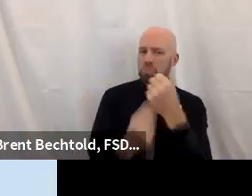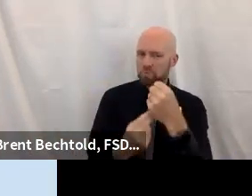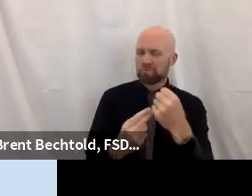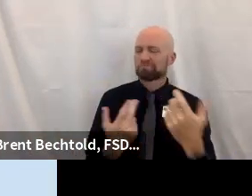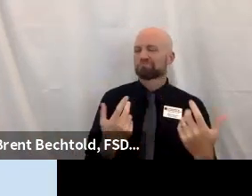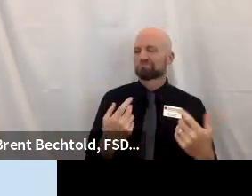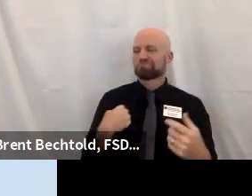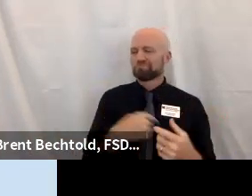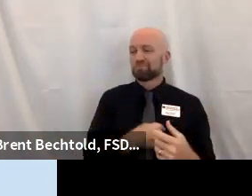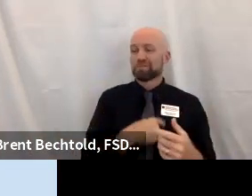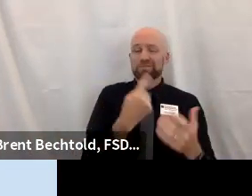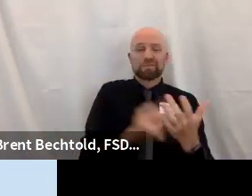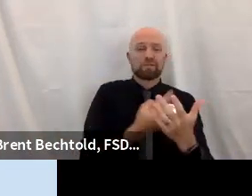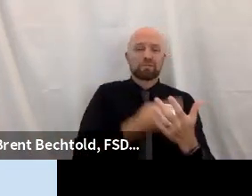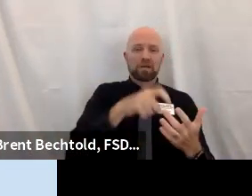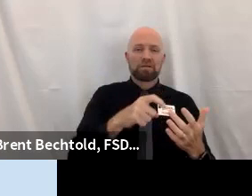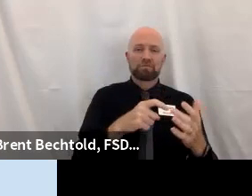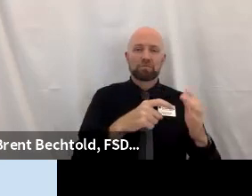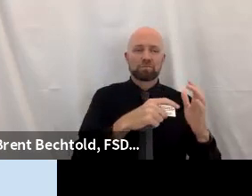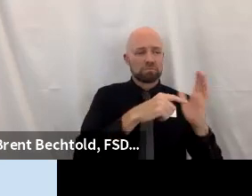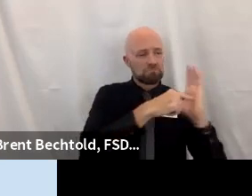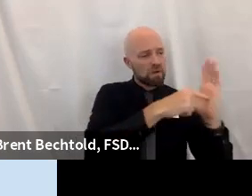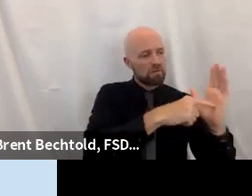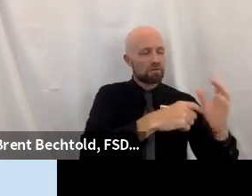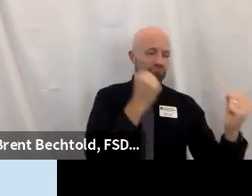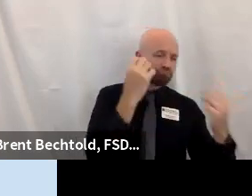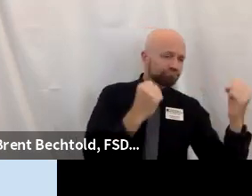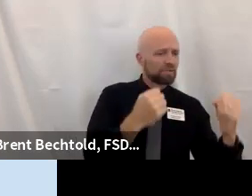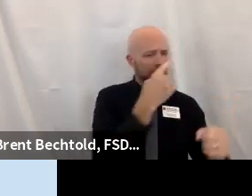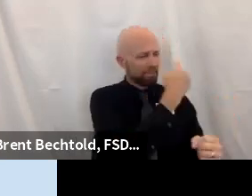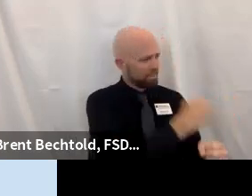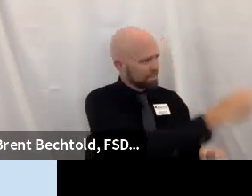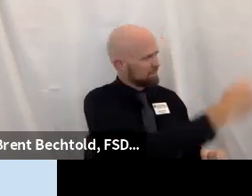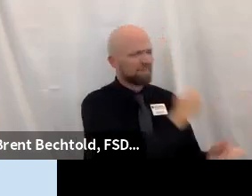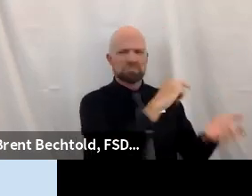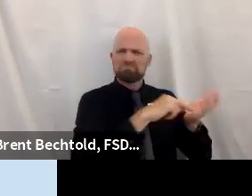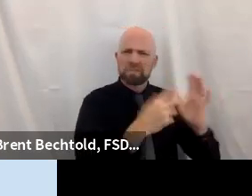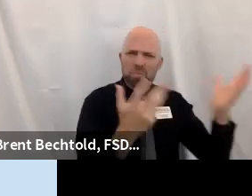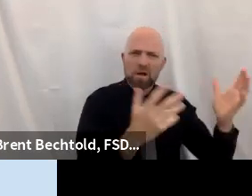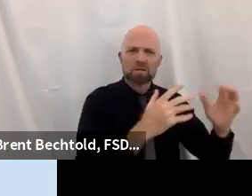it's really... the fact is that we really need to be doing both: modeling signing stories